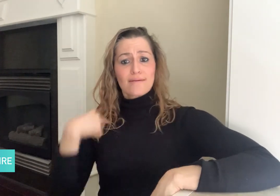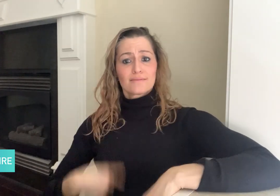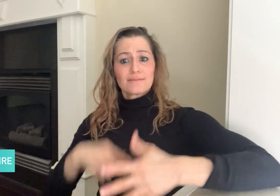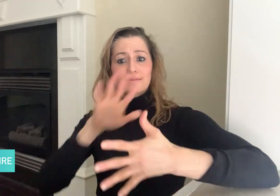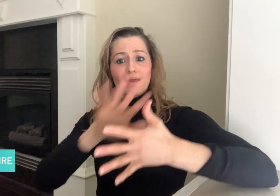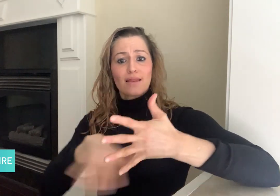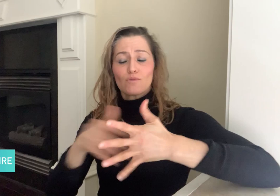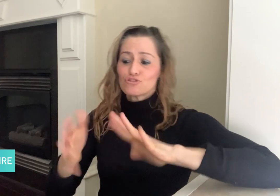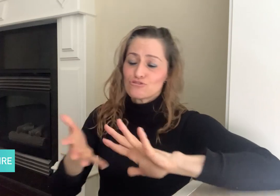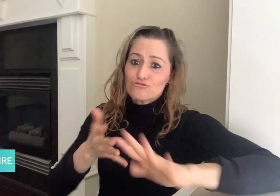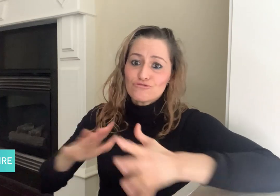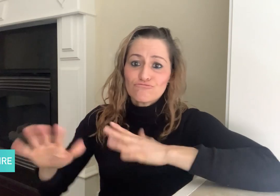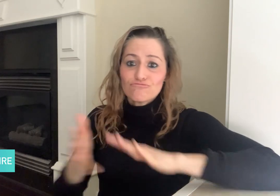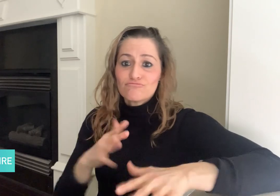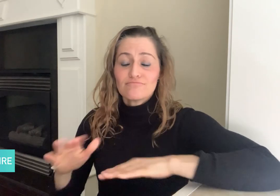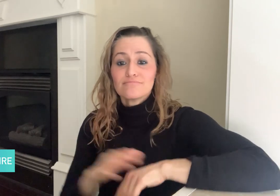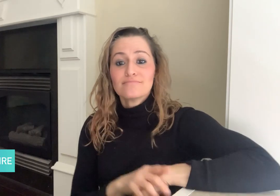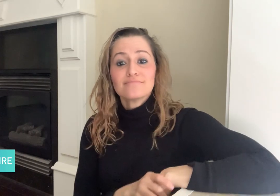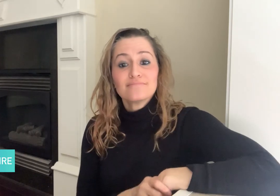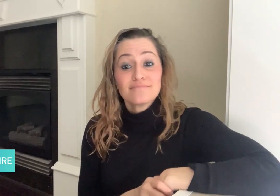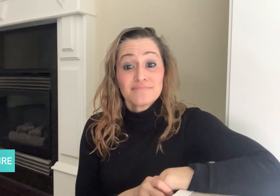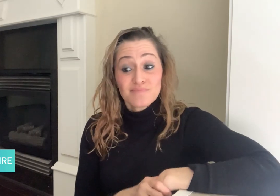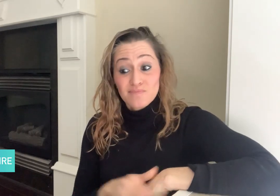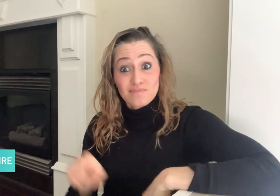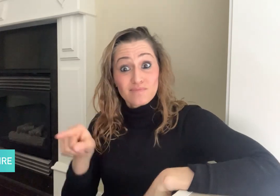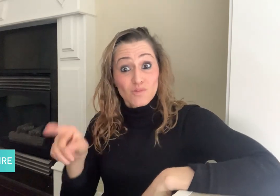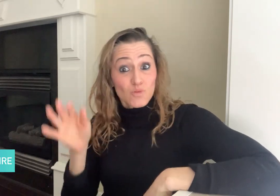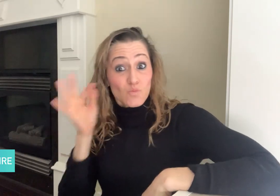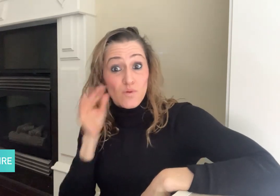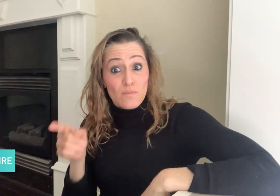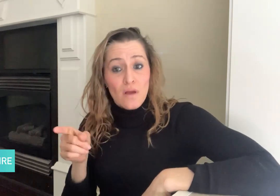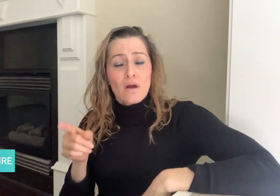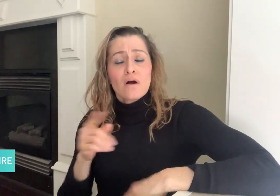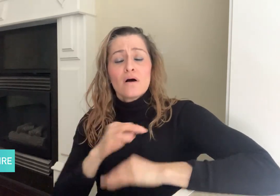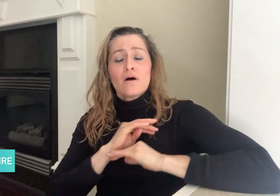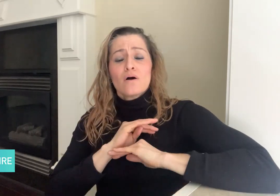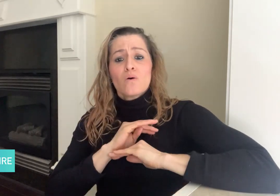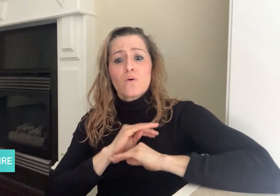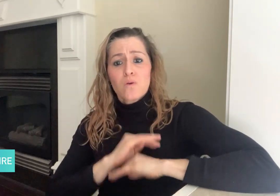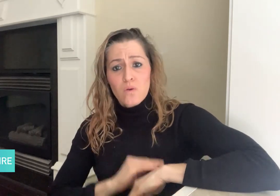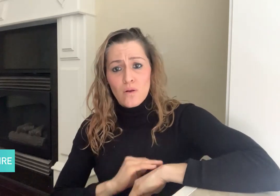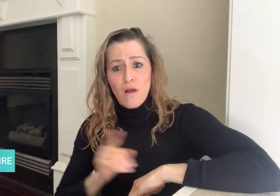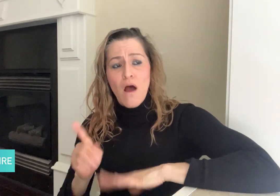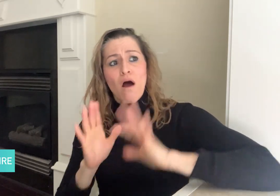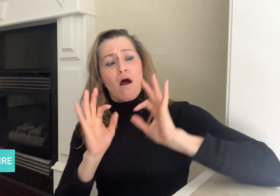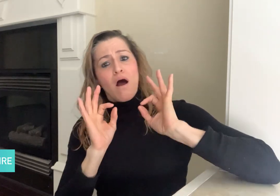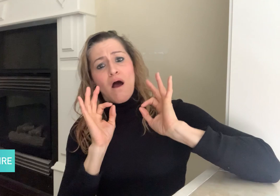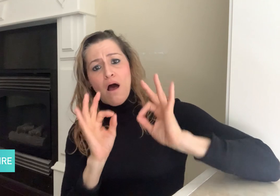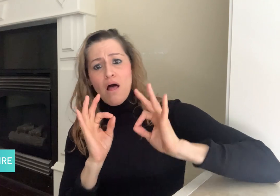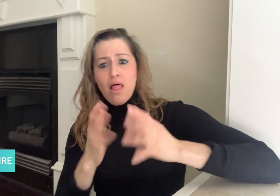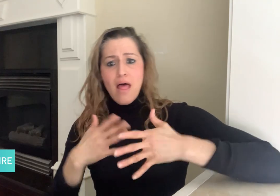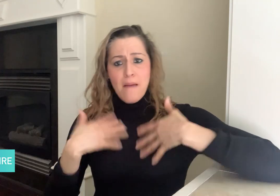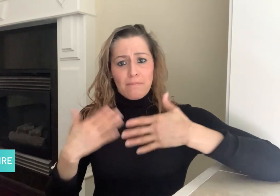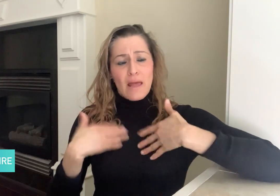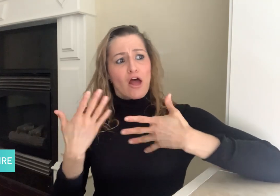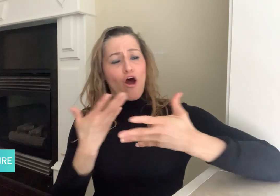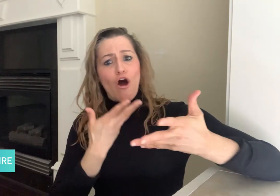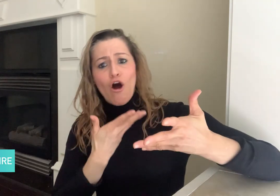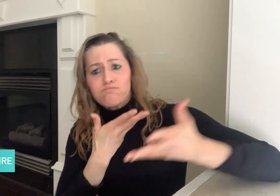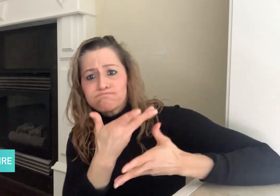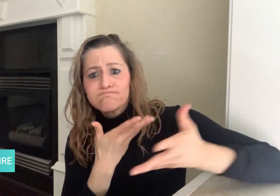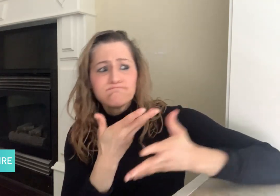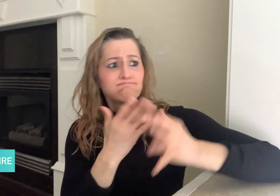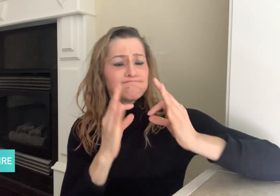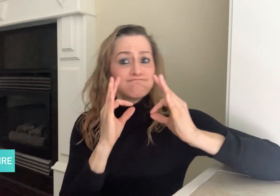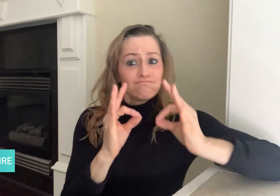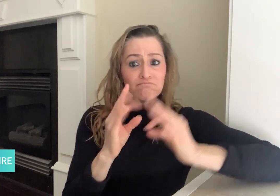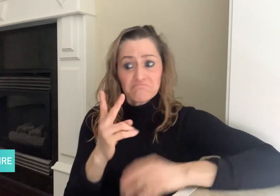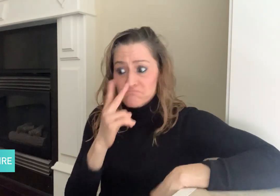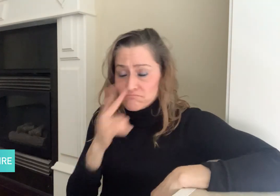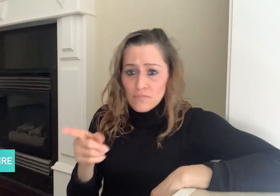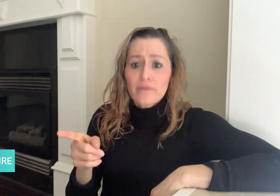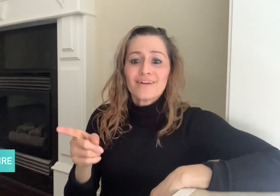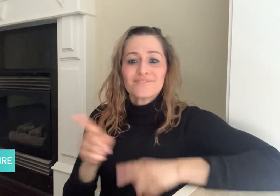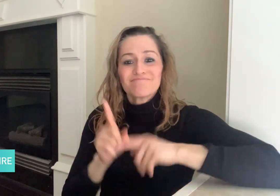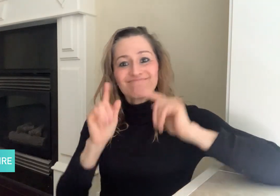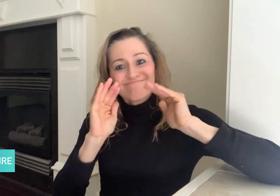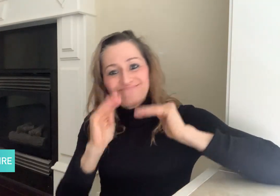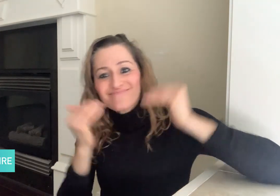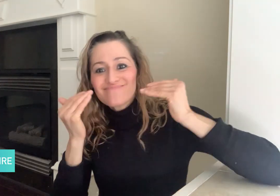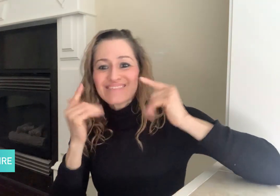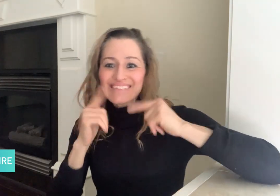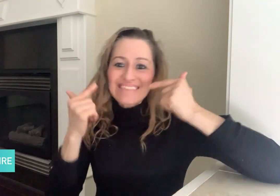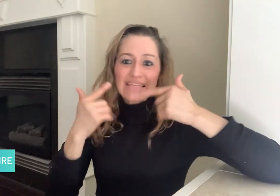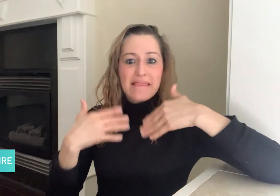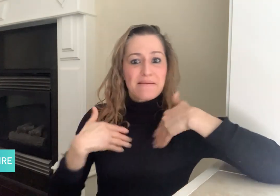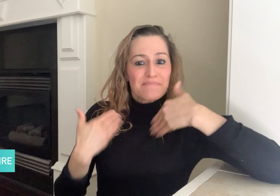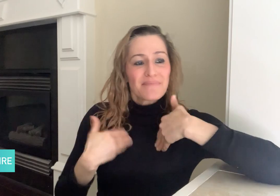in Chinese Sign Language. She became more comfortable and